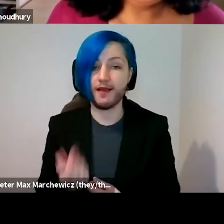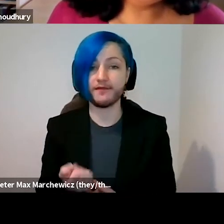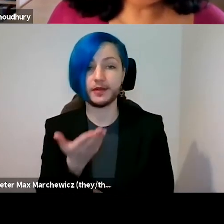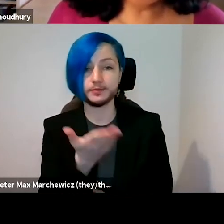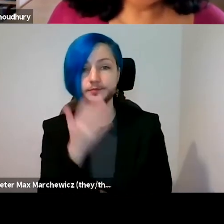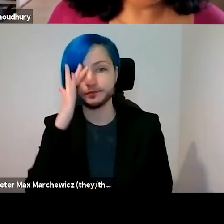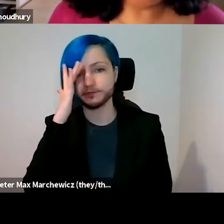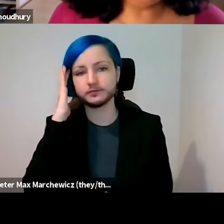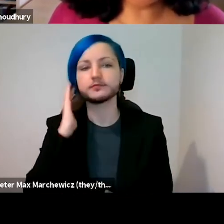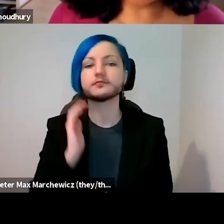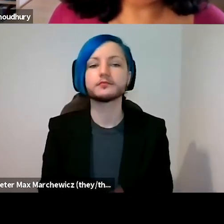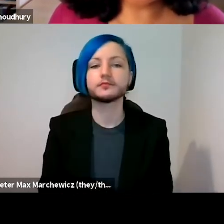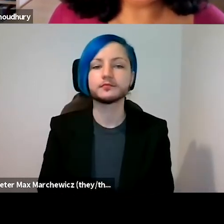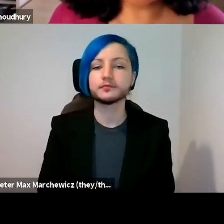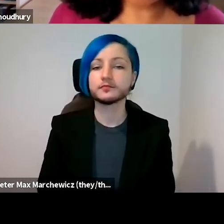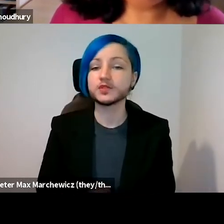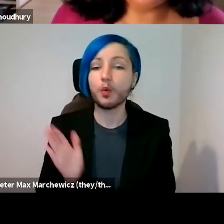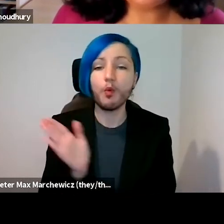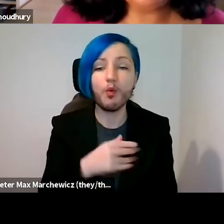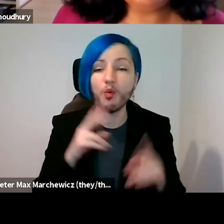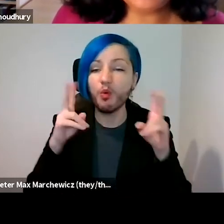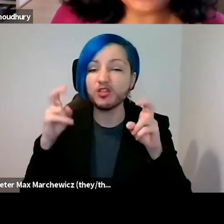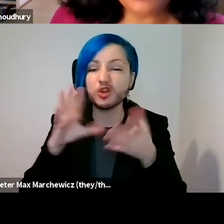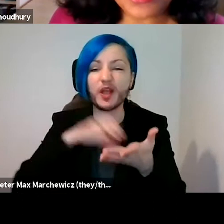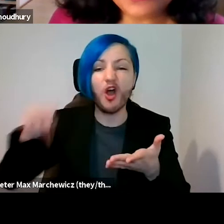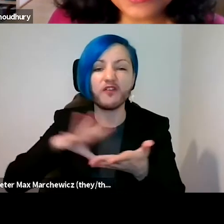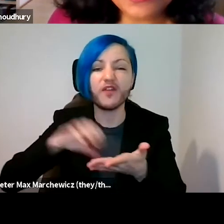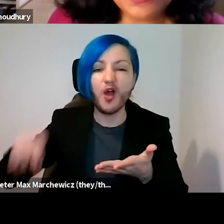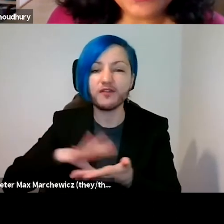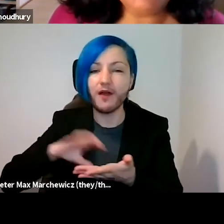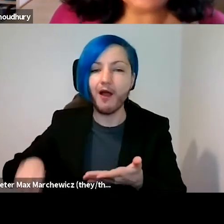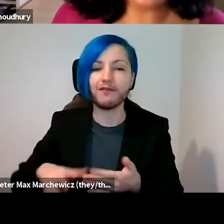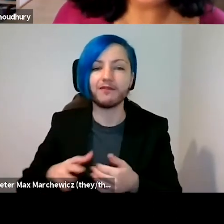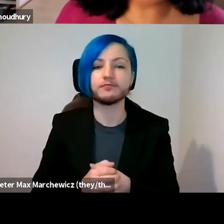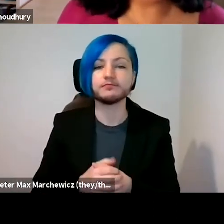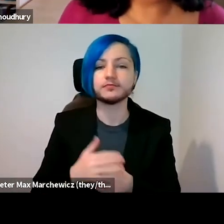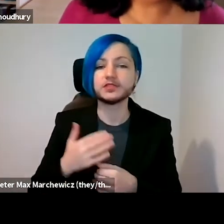"She threw all other topics out of the field, and from the genuine Indian she made a digression